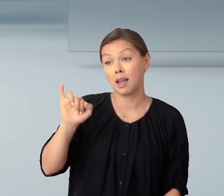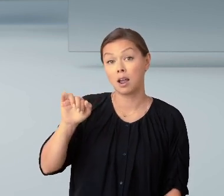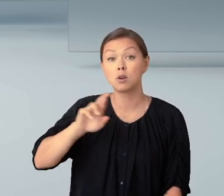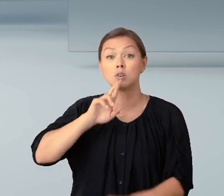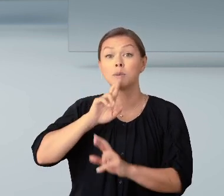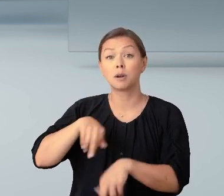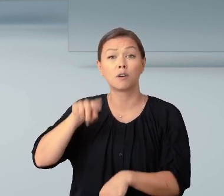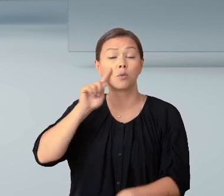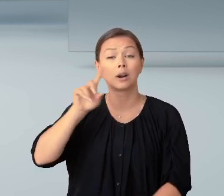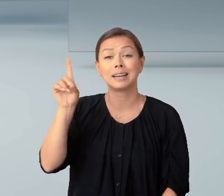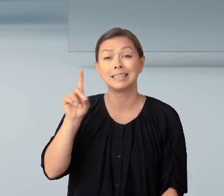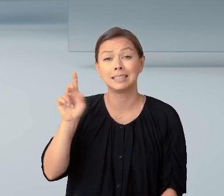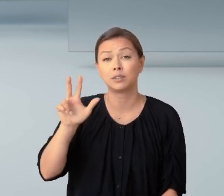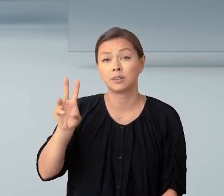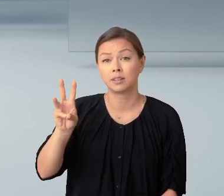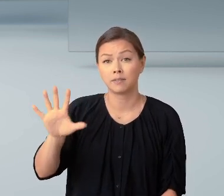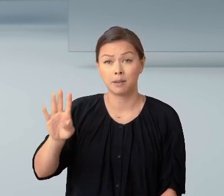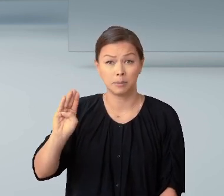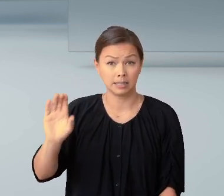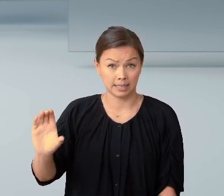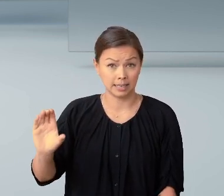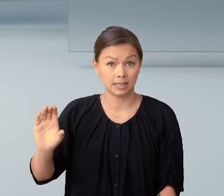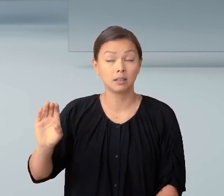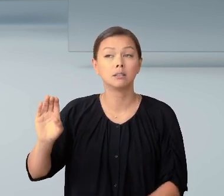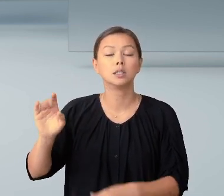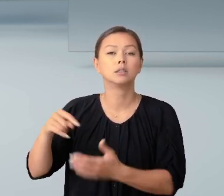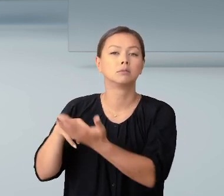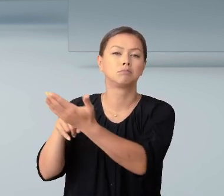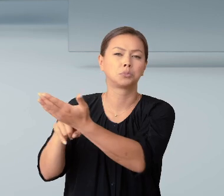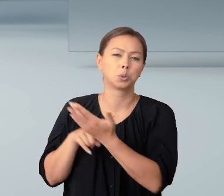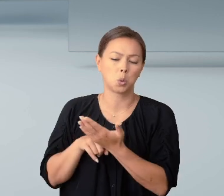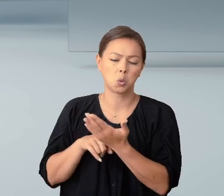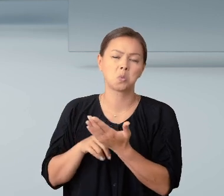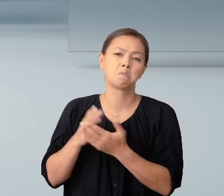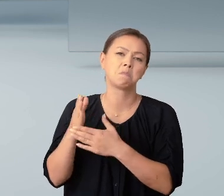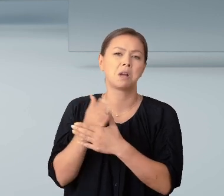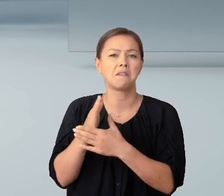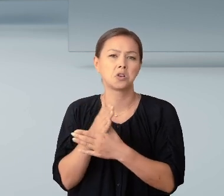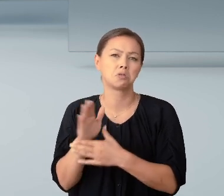of Dynamics 365 Business Central shows us that on an average, customers